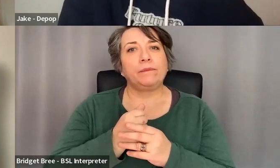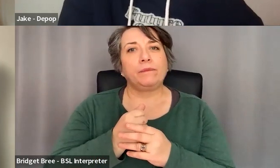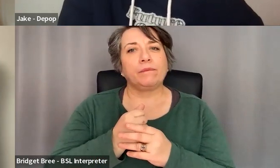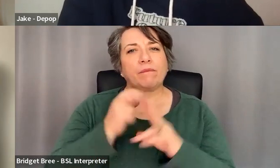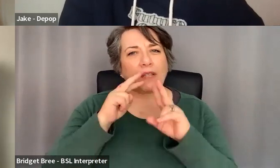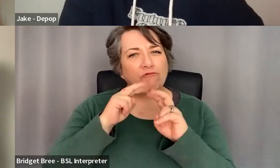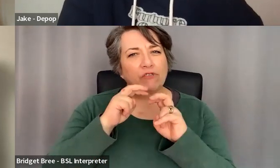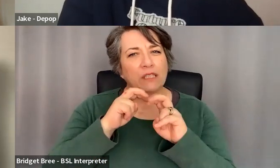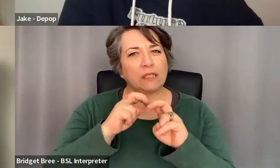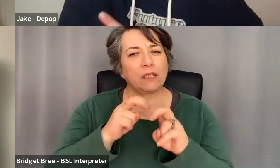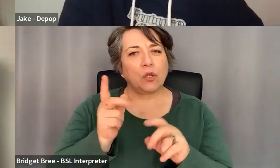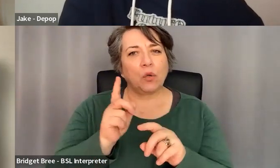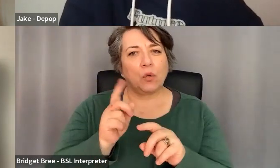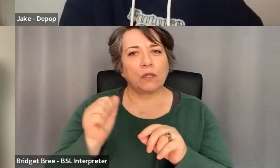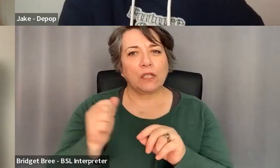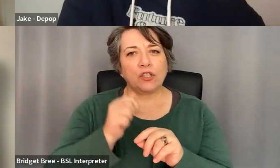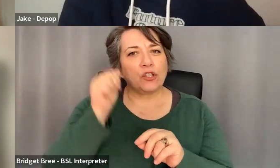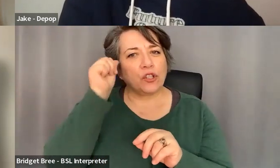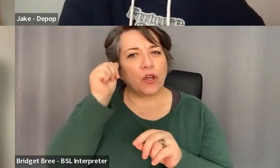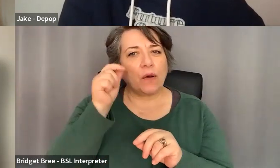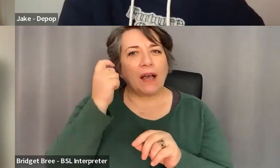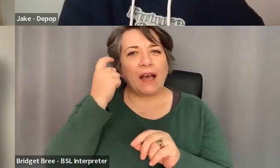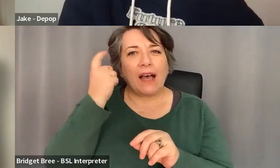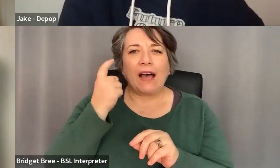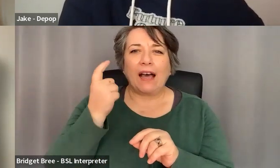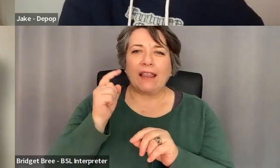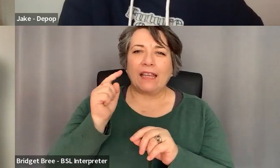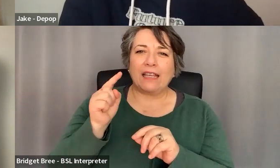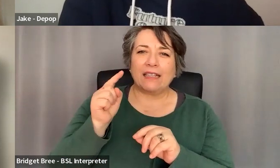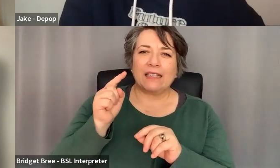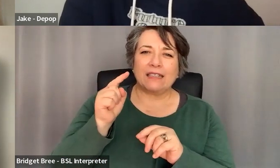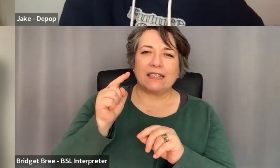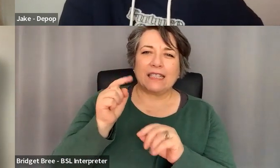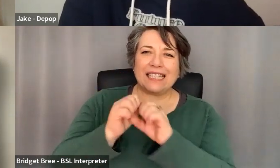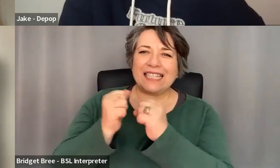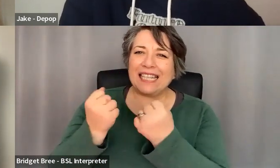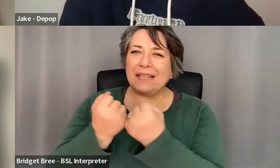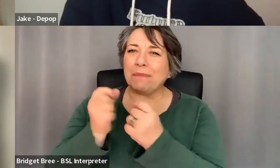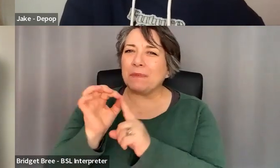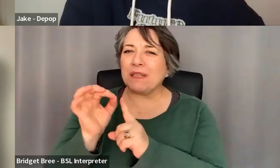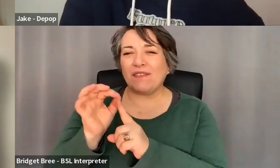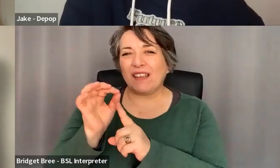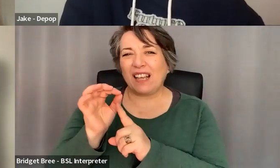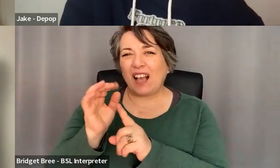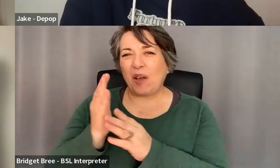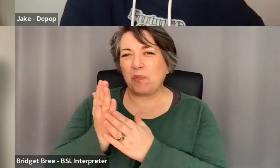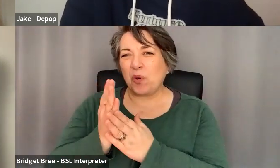In regards to what a researcher should know. I think it's very team. I wouldn't answer that in the best ways, I wouldn't want to say the wrong thing. I would say keeping an eye on our career site.